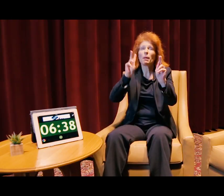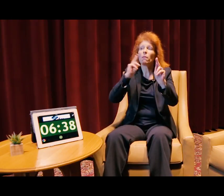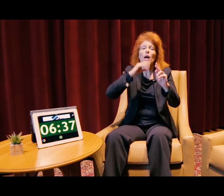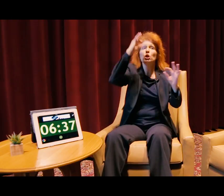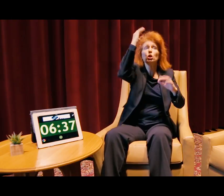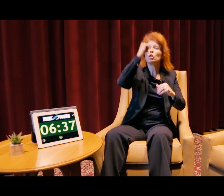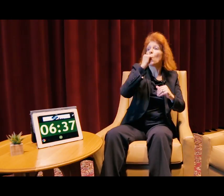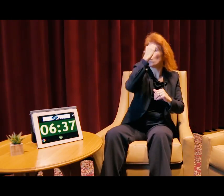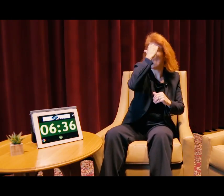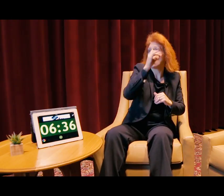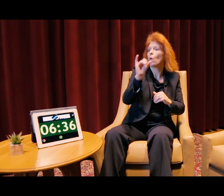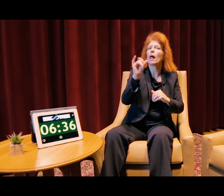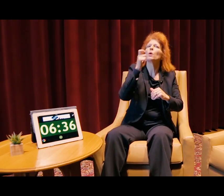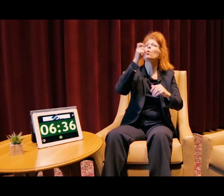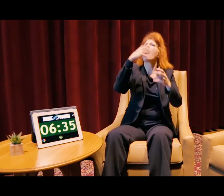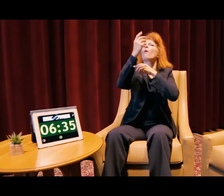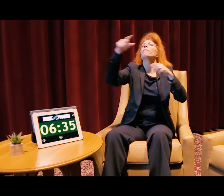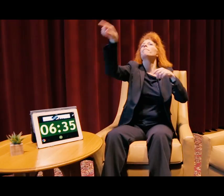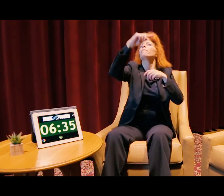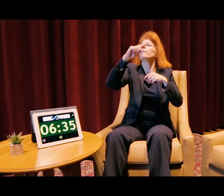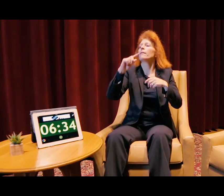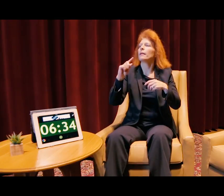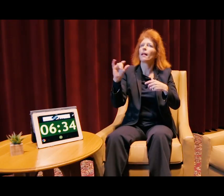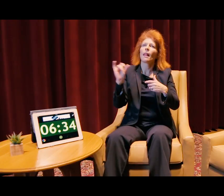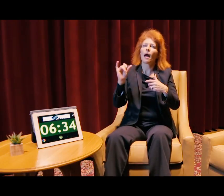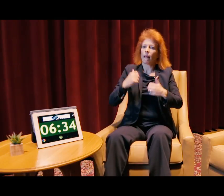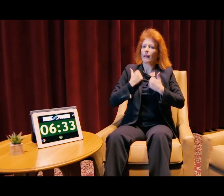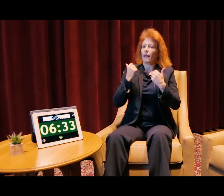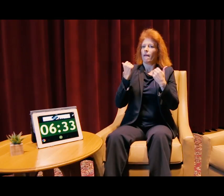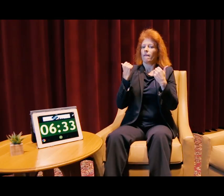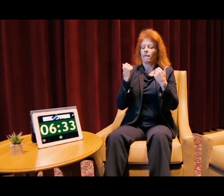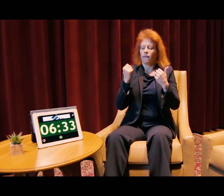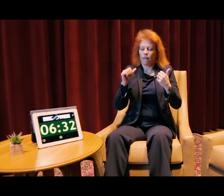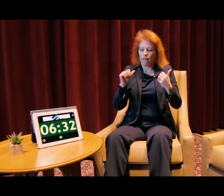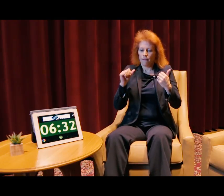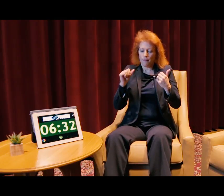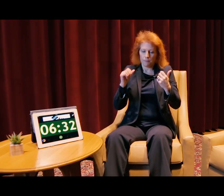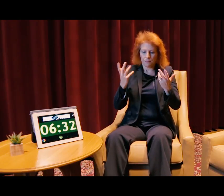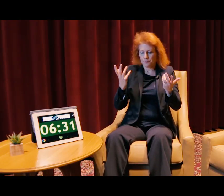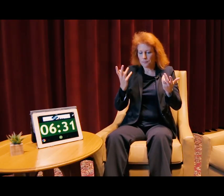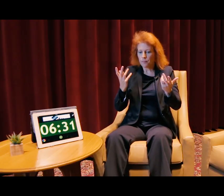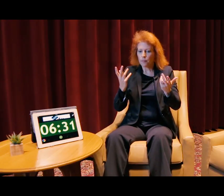I look to people who are out there who live their life in a whole variety of ways.